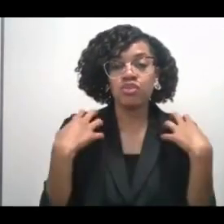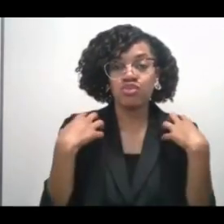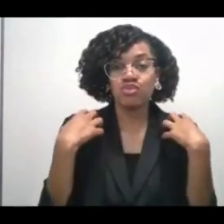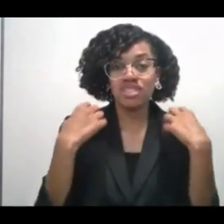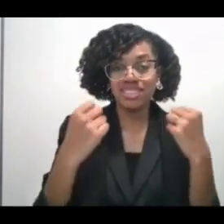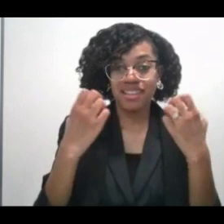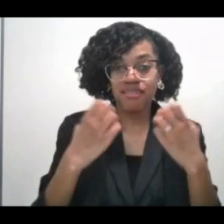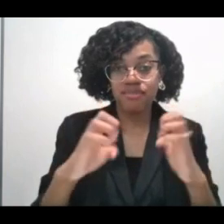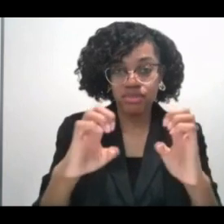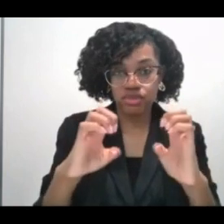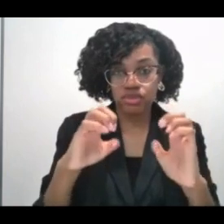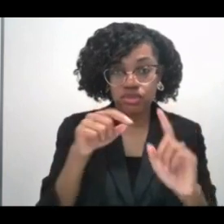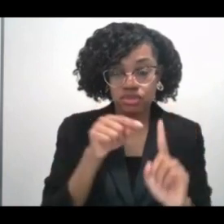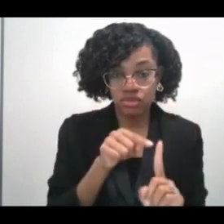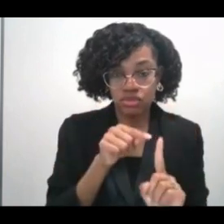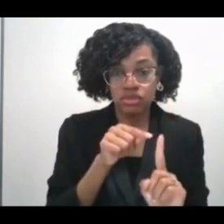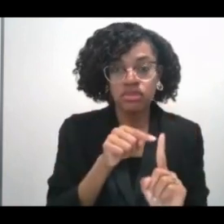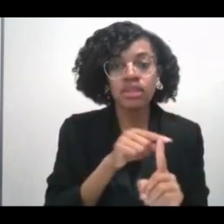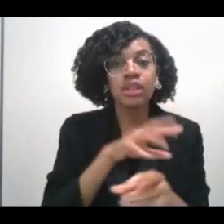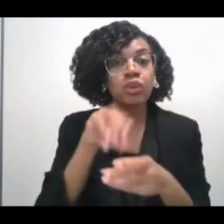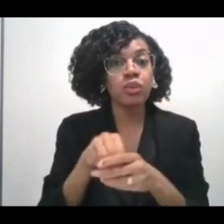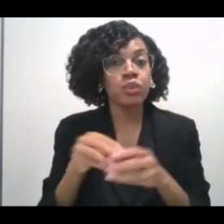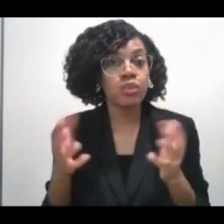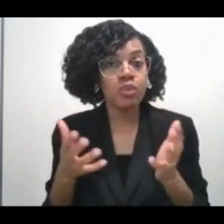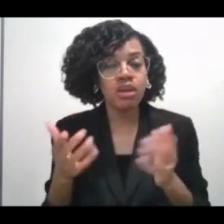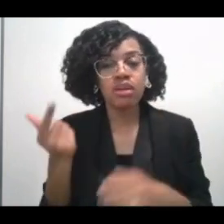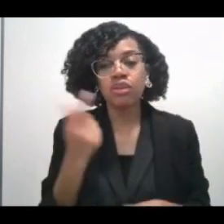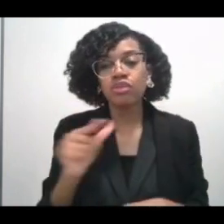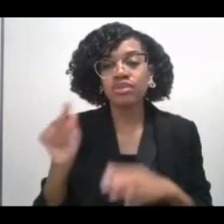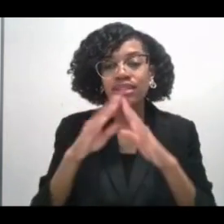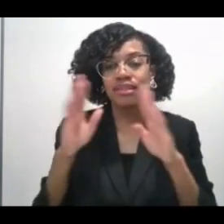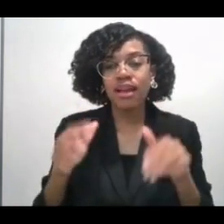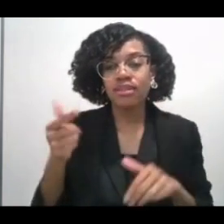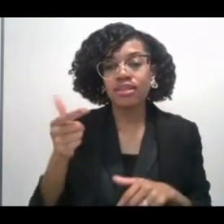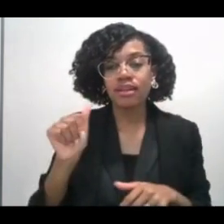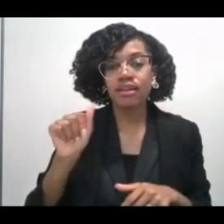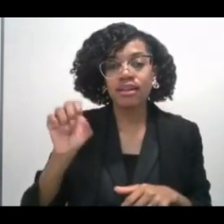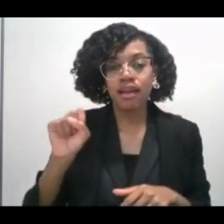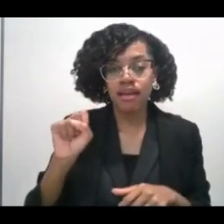include greenhouse gas mitigation, but the focus needs